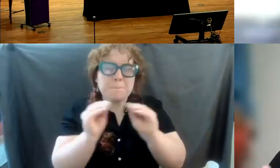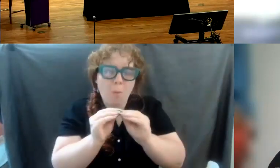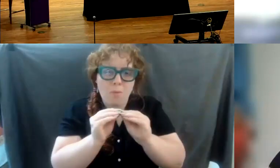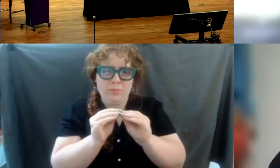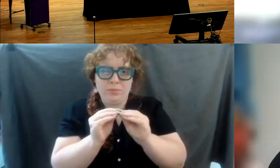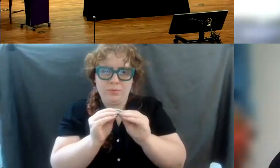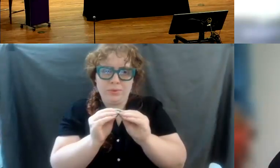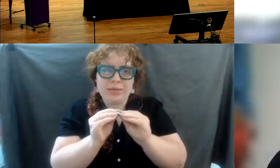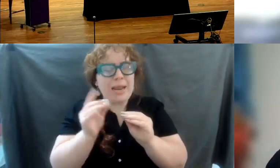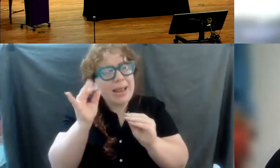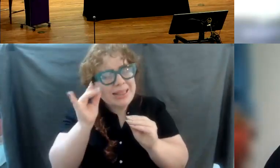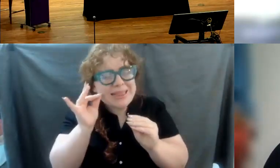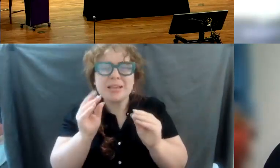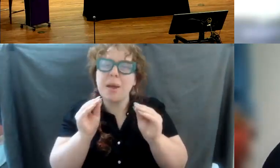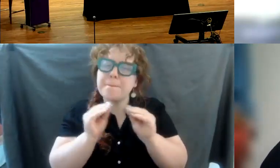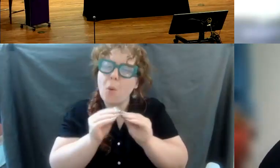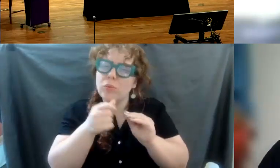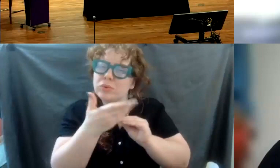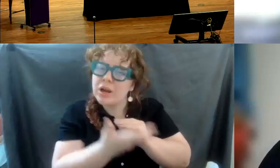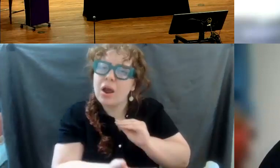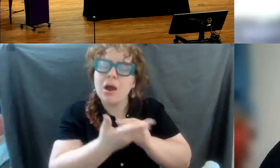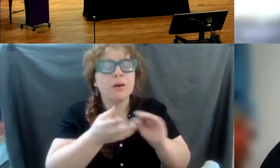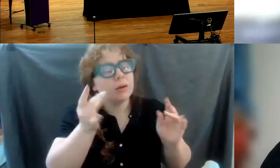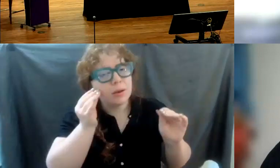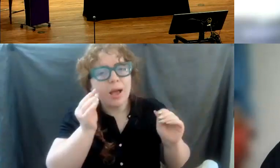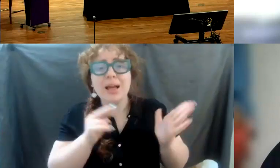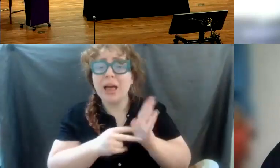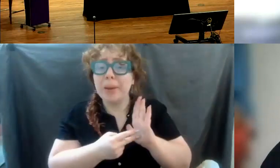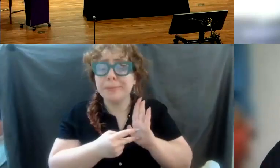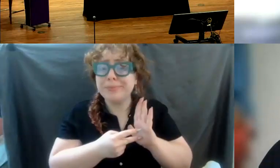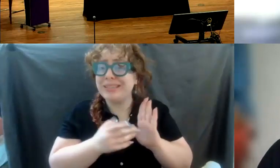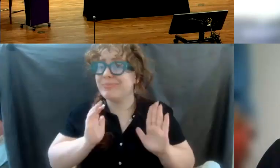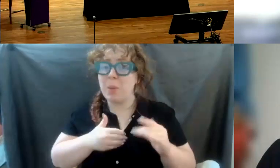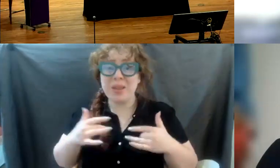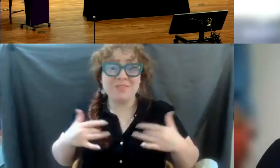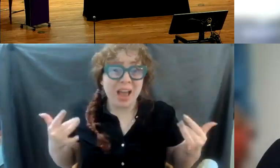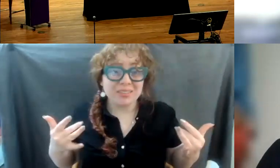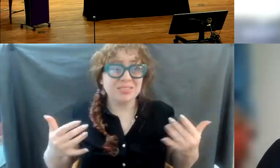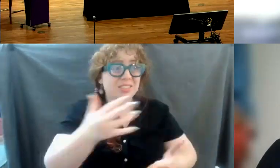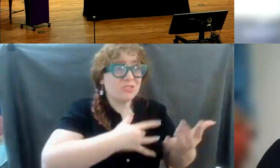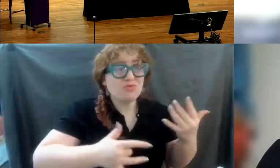to create spaces, interactions, events that accommodate to people's needs.